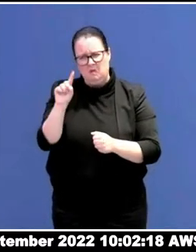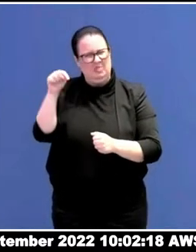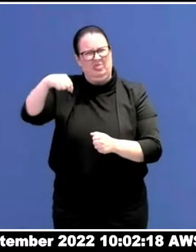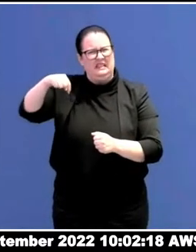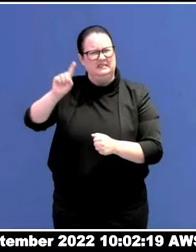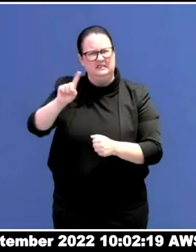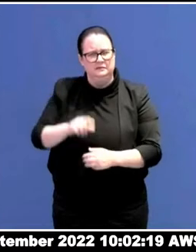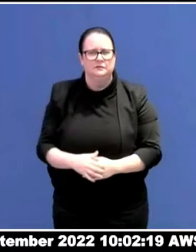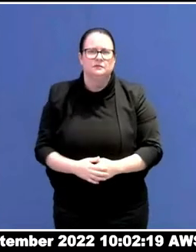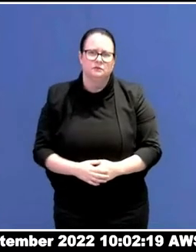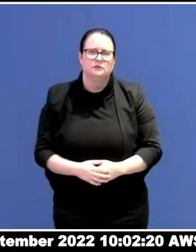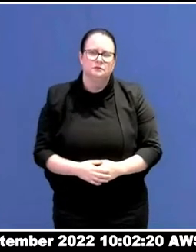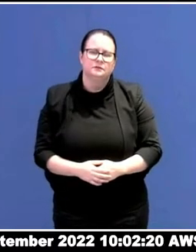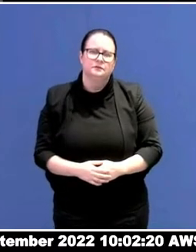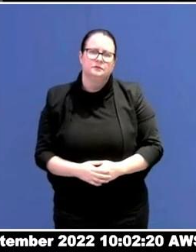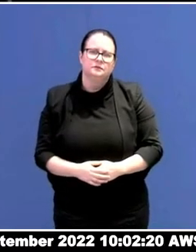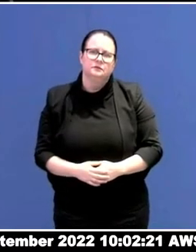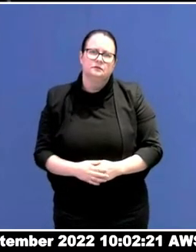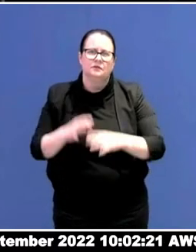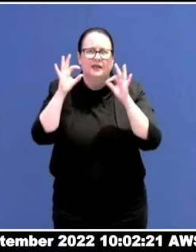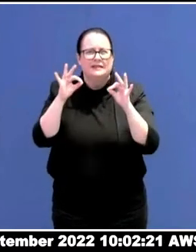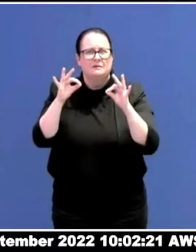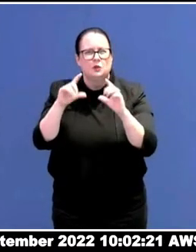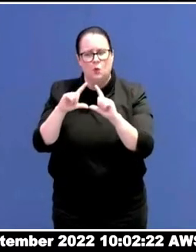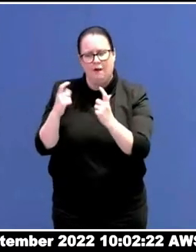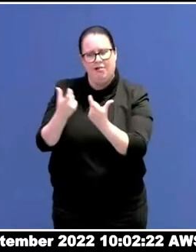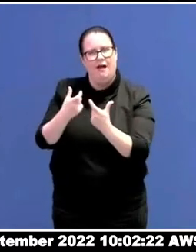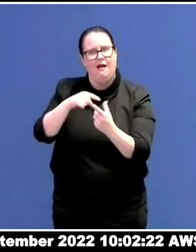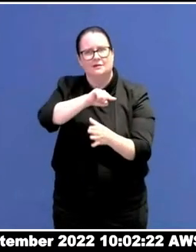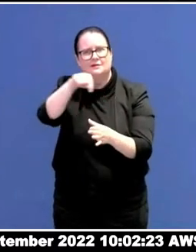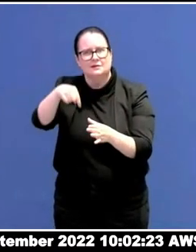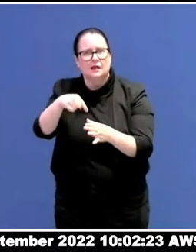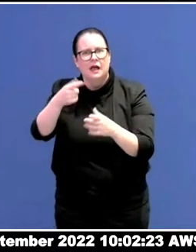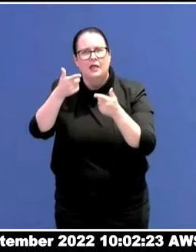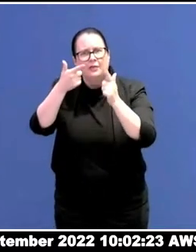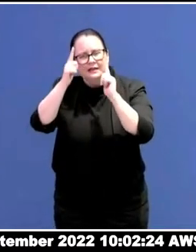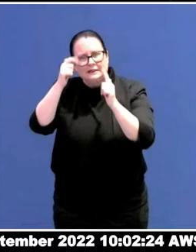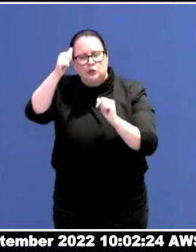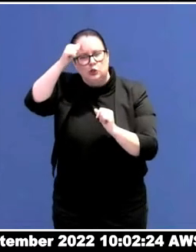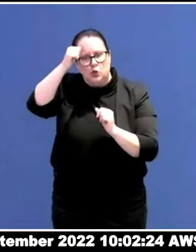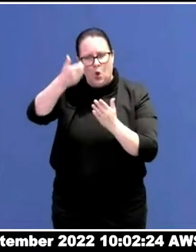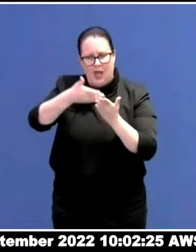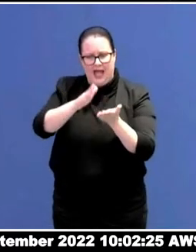It's a special class where the teachers are trained more to deal with